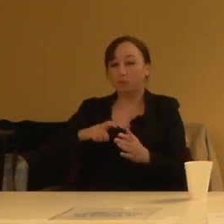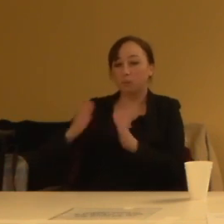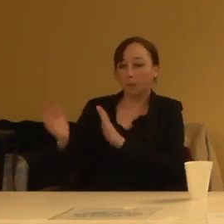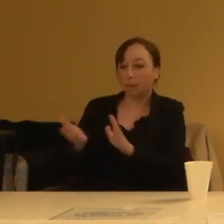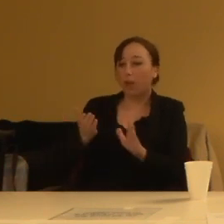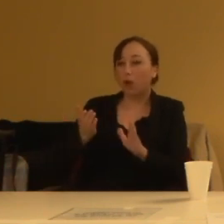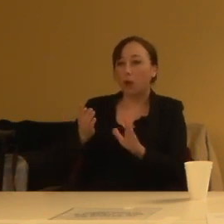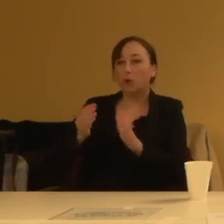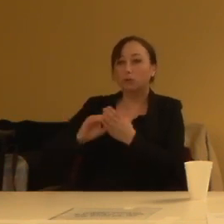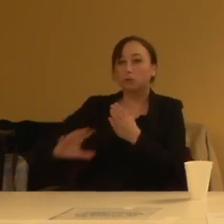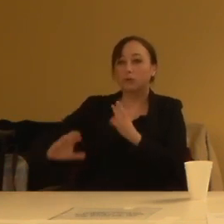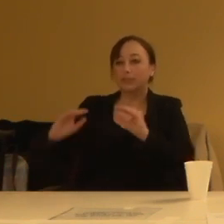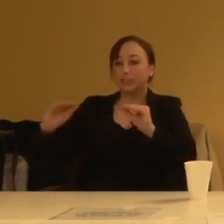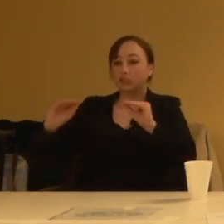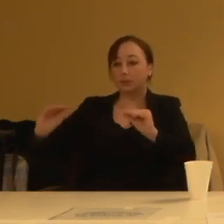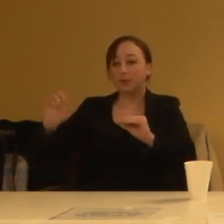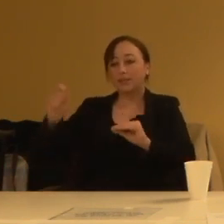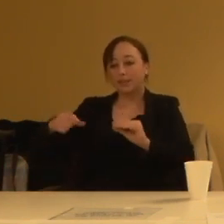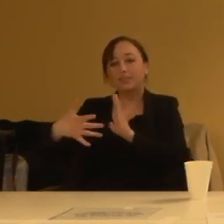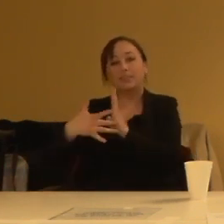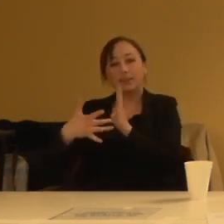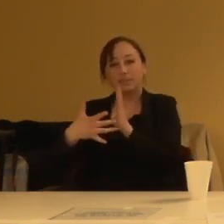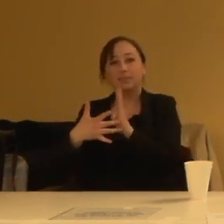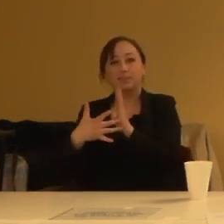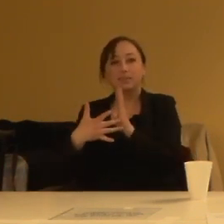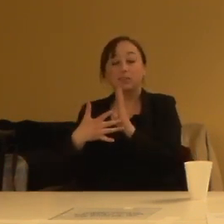And yes, the techniques and all those things are super duper important,